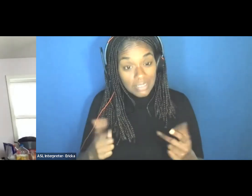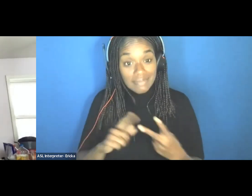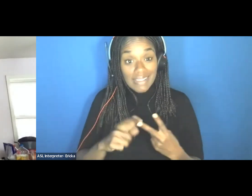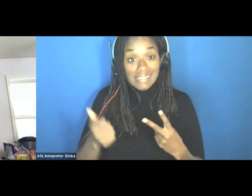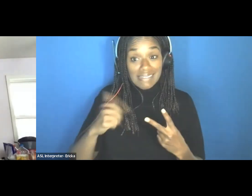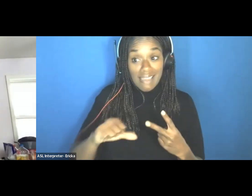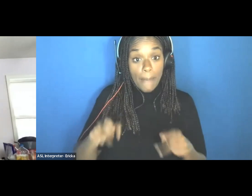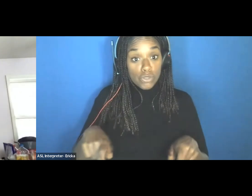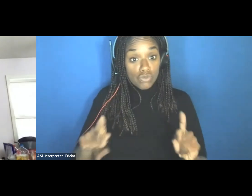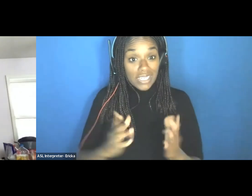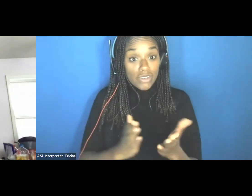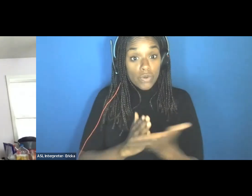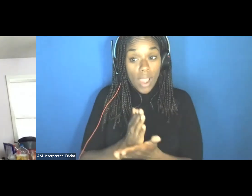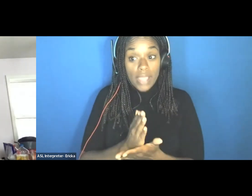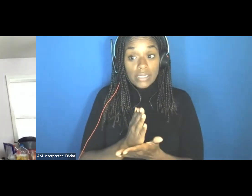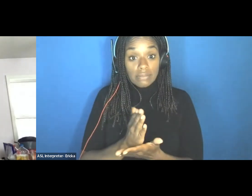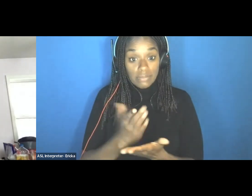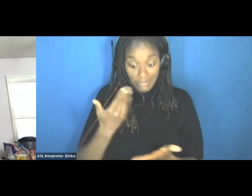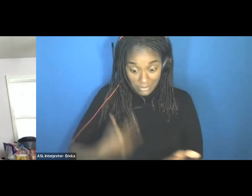I have been in places of employment and places in society that have denied me access to my language.